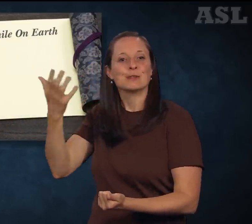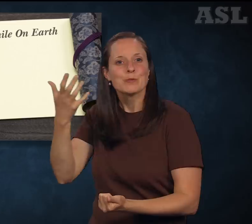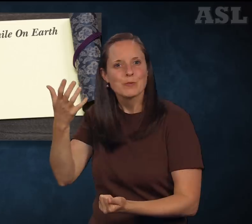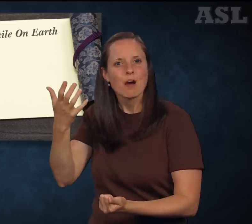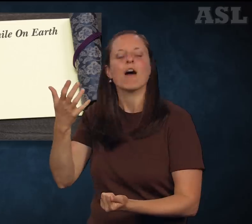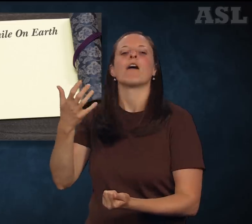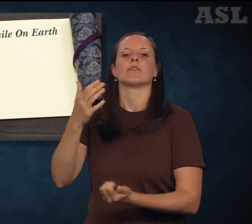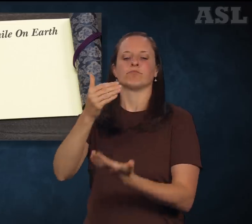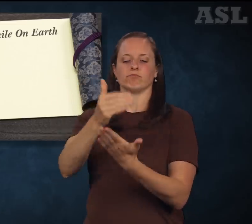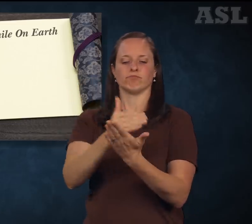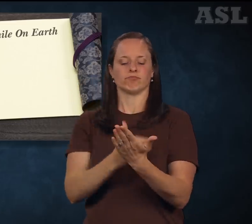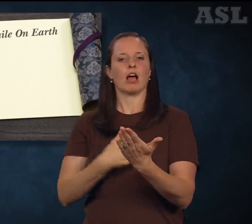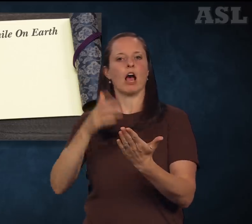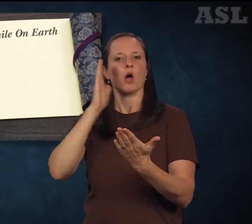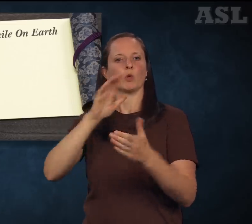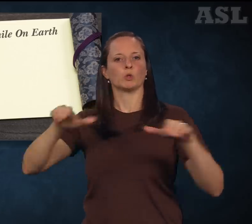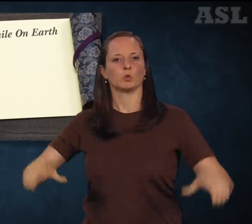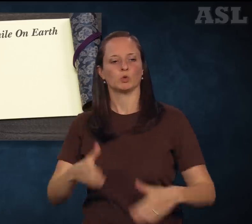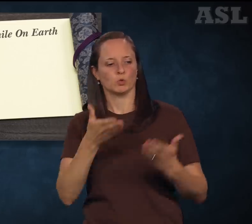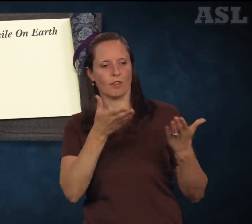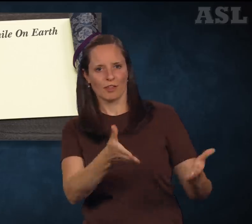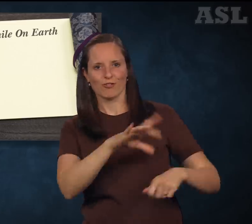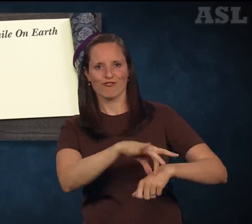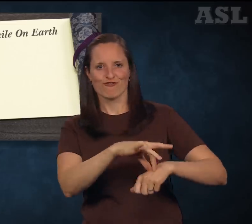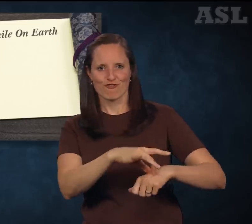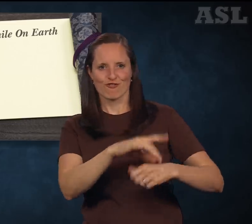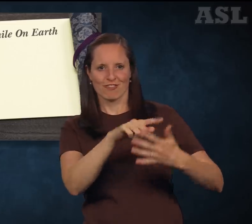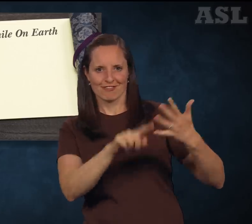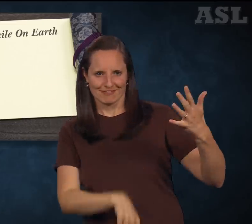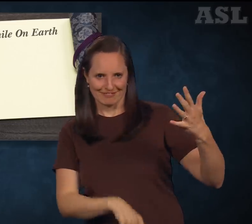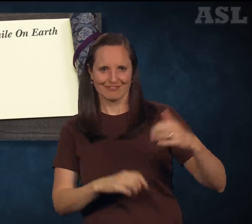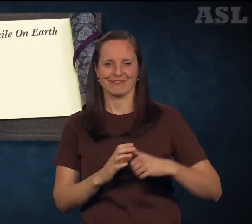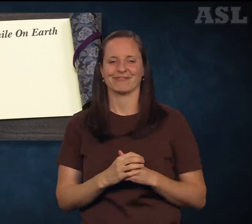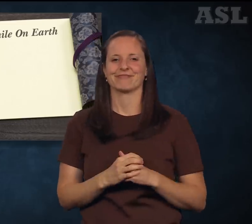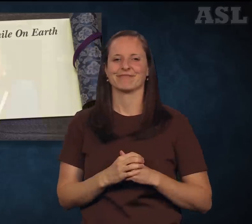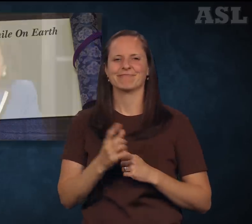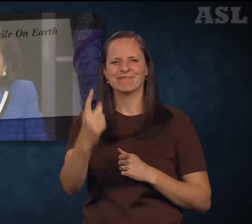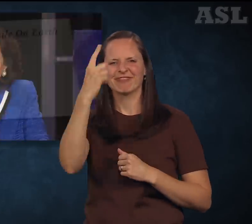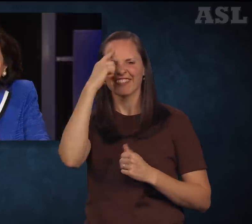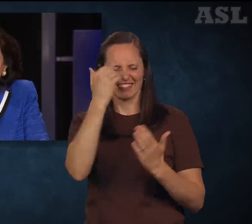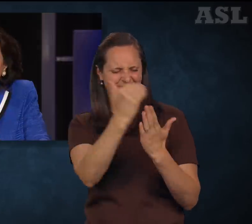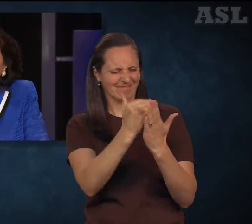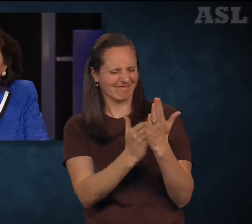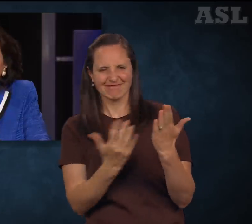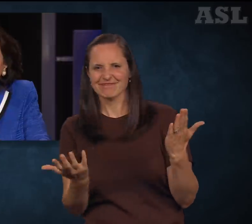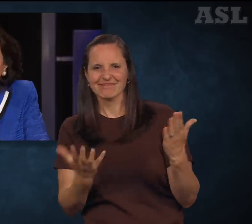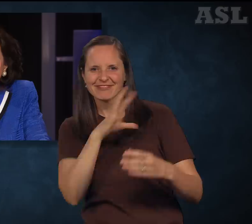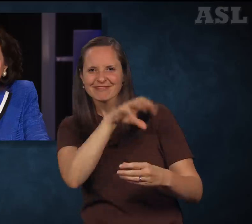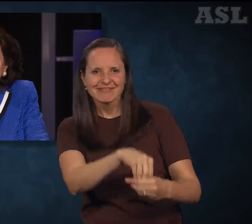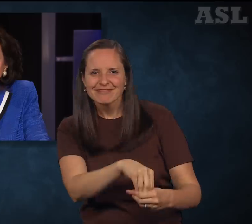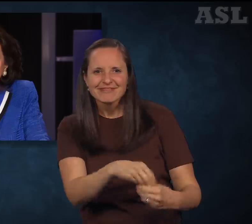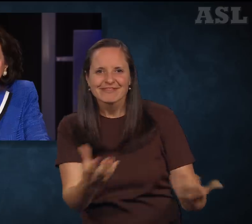DO WHILE ON EARTH.